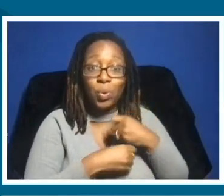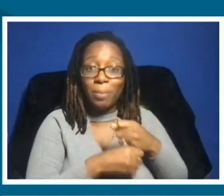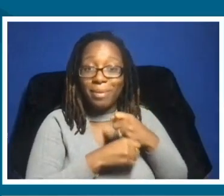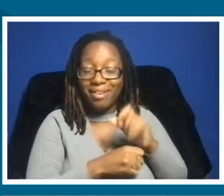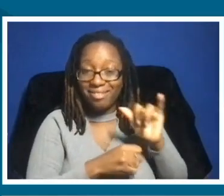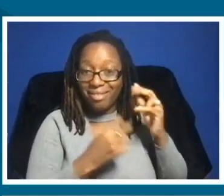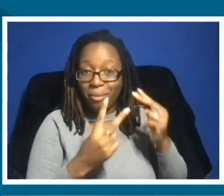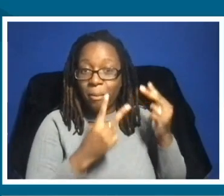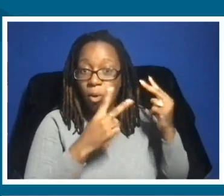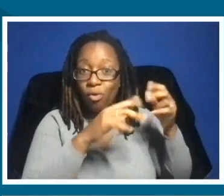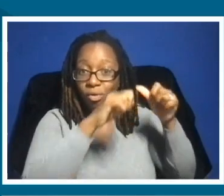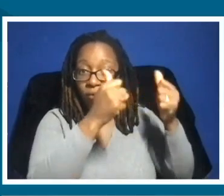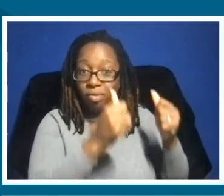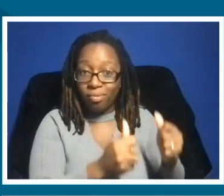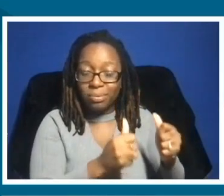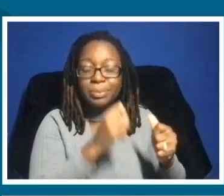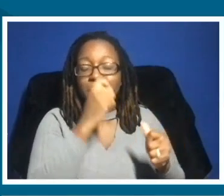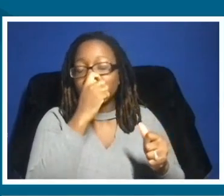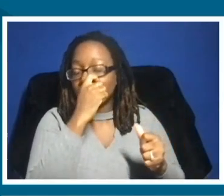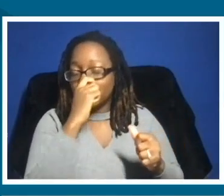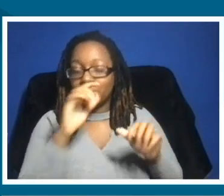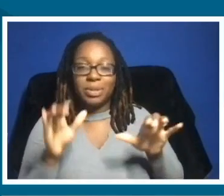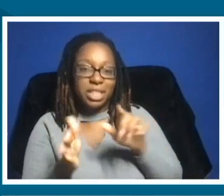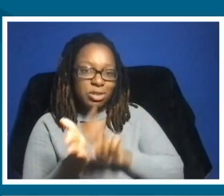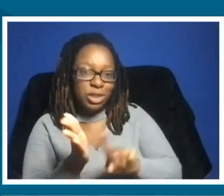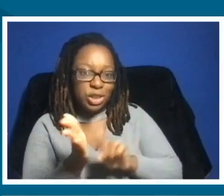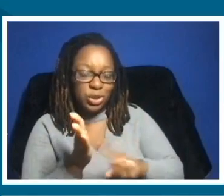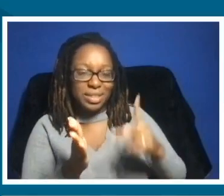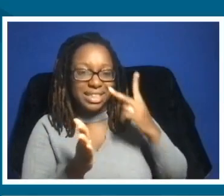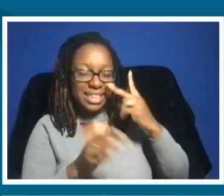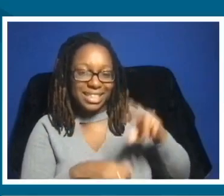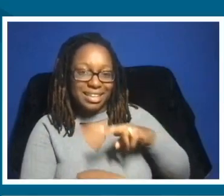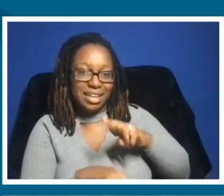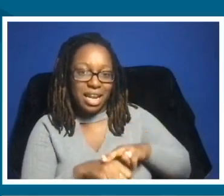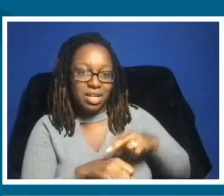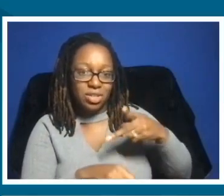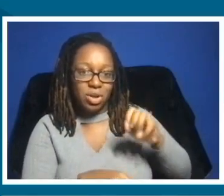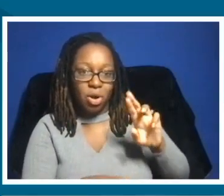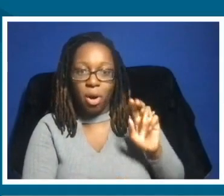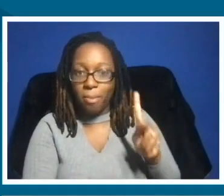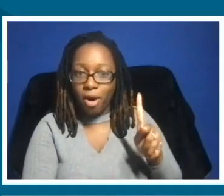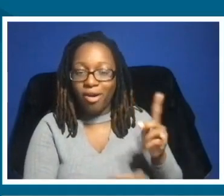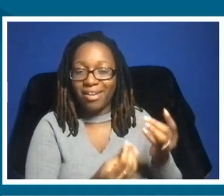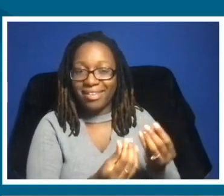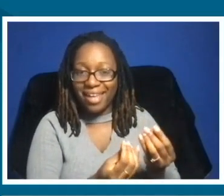he did a little research and found it's national parkland if you're not licensed you can't sell but you could give it